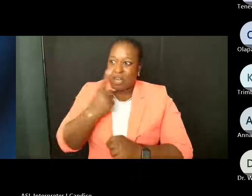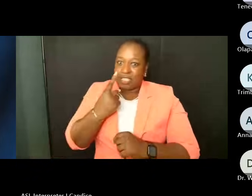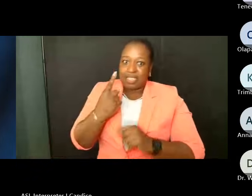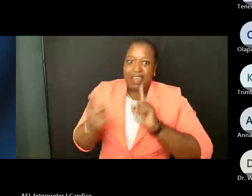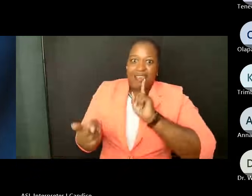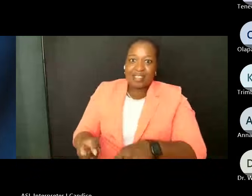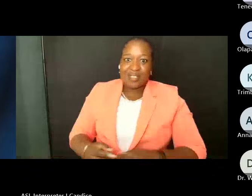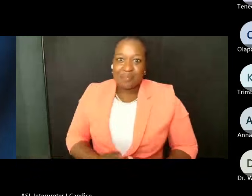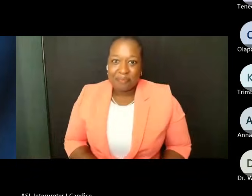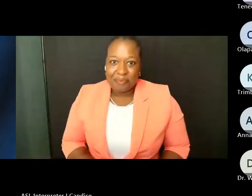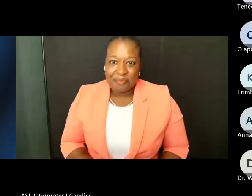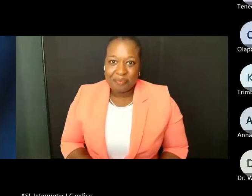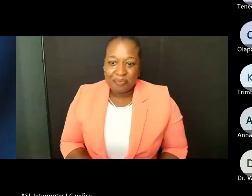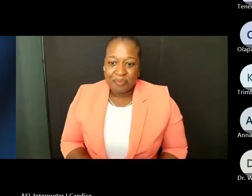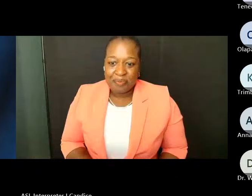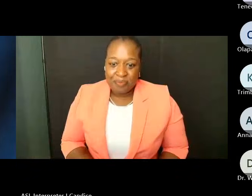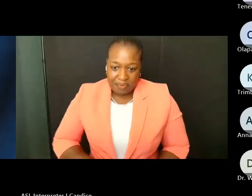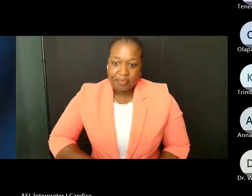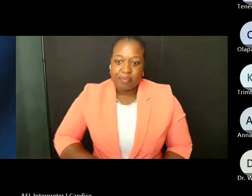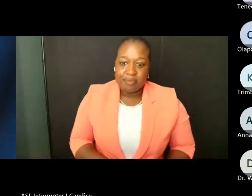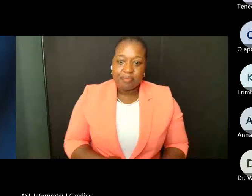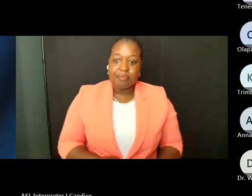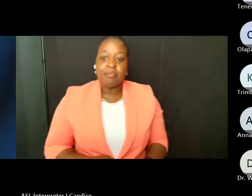Jonathan Green: Thank you. We do have a question from the audience that